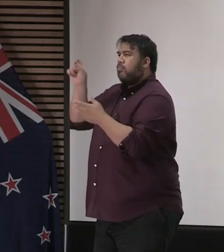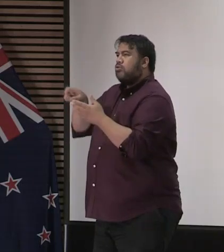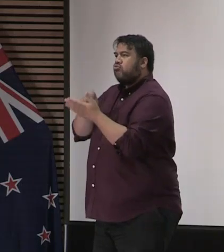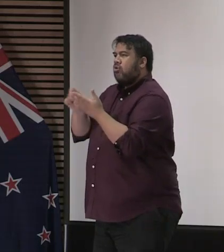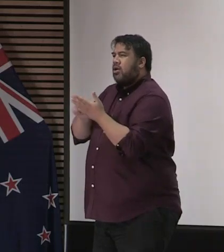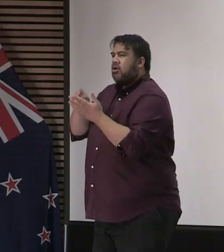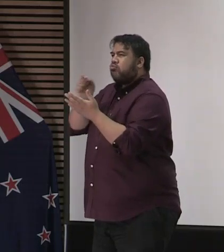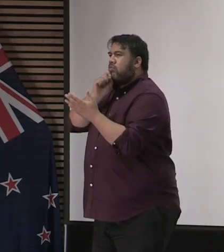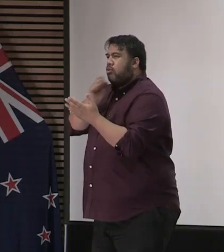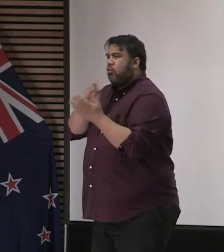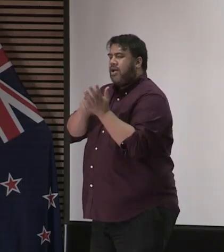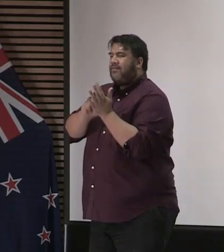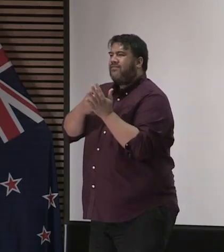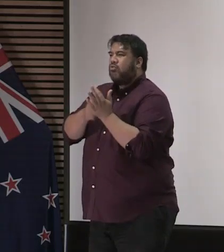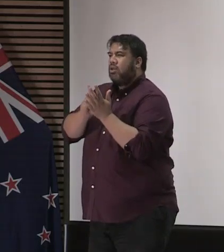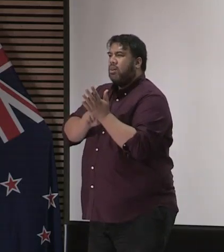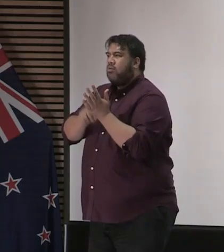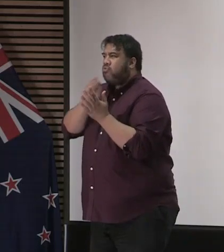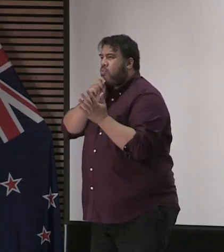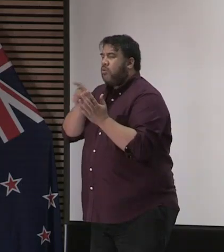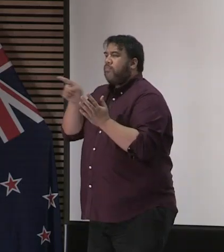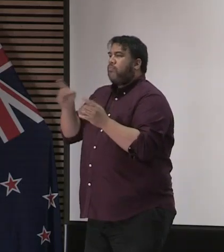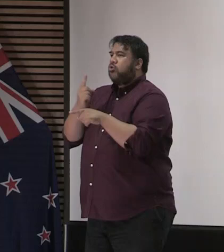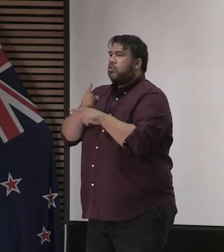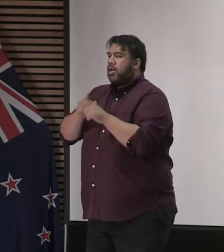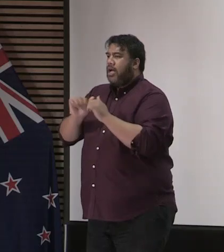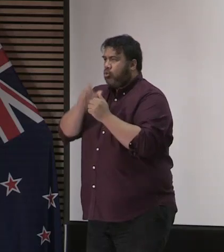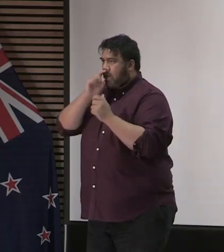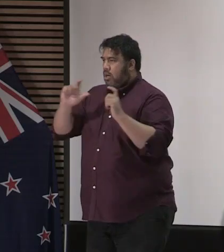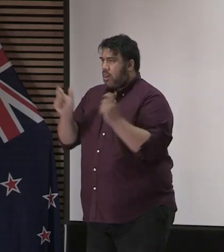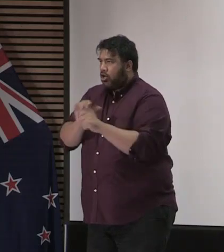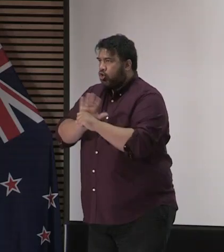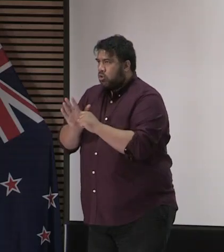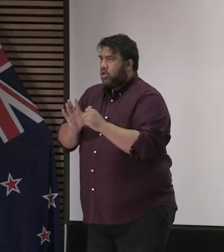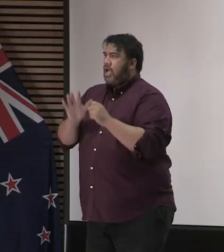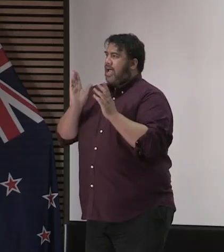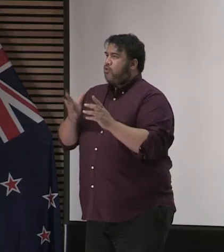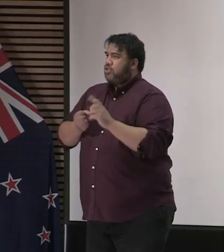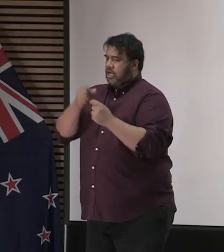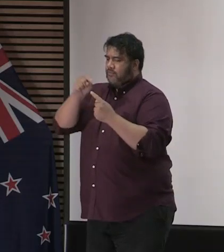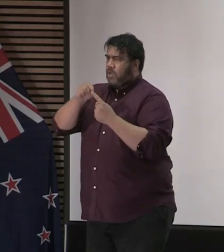Dr Verrall identified a number of key performance indicators. Yes.